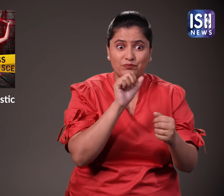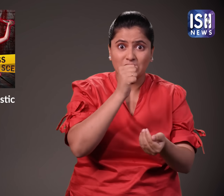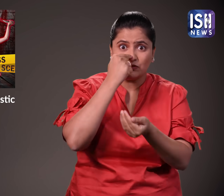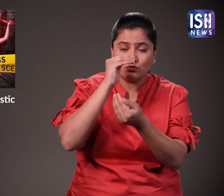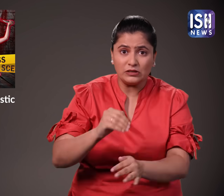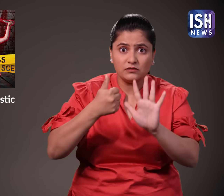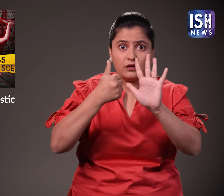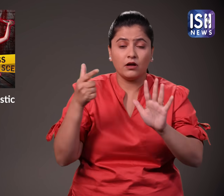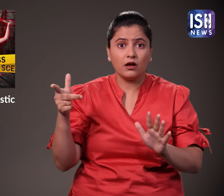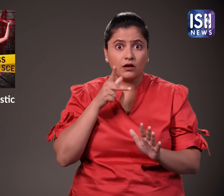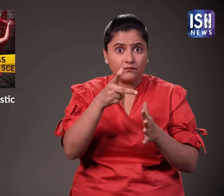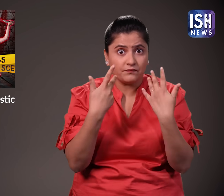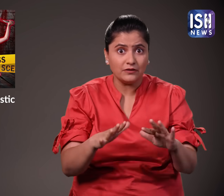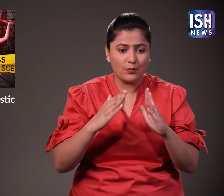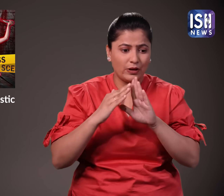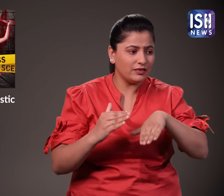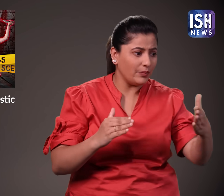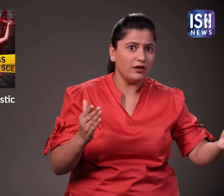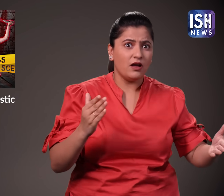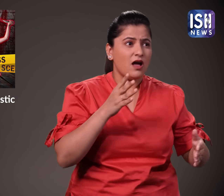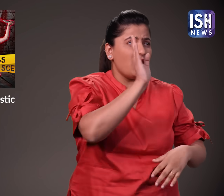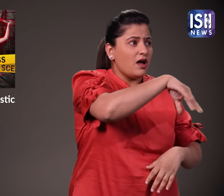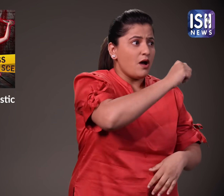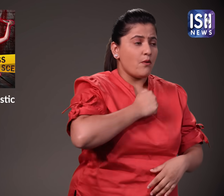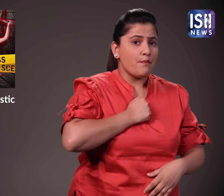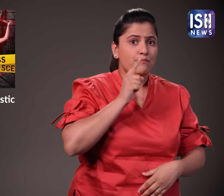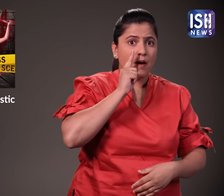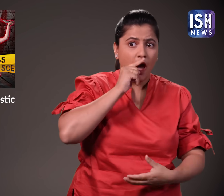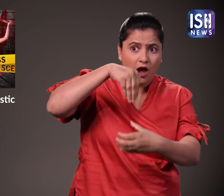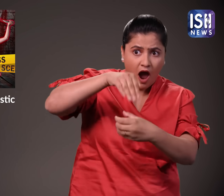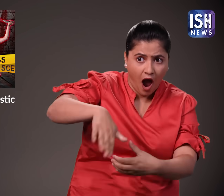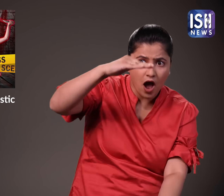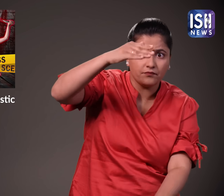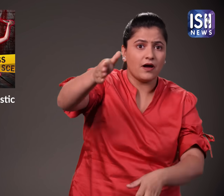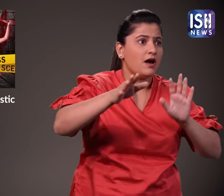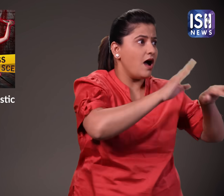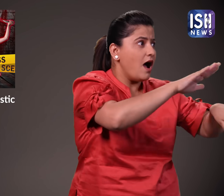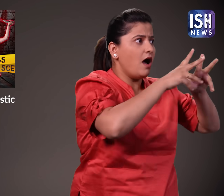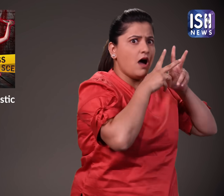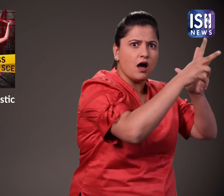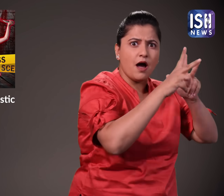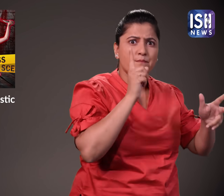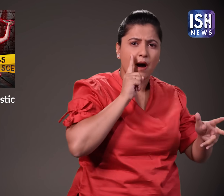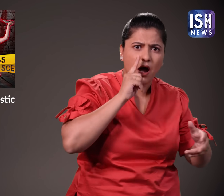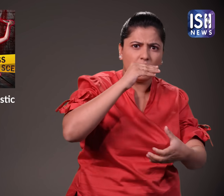Saurabh’s daughter kept telling the neighbours that her father is in the drum.